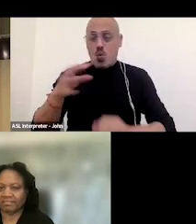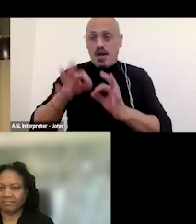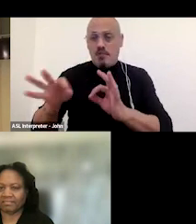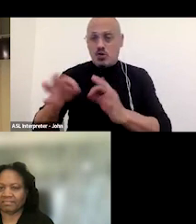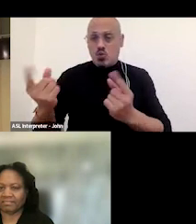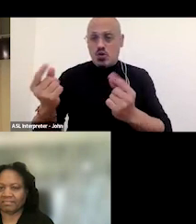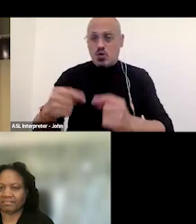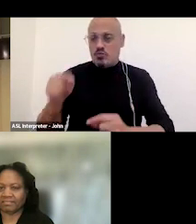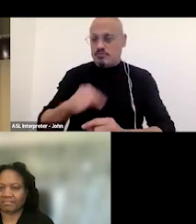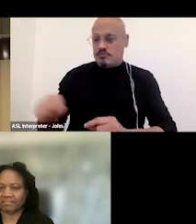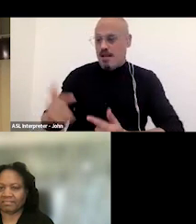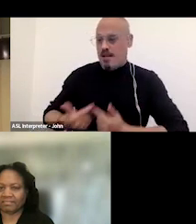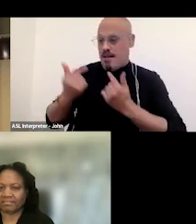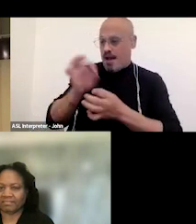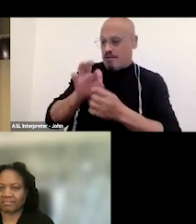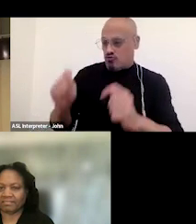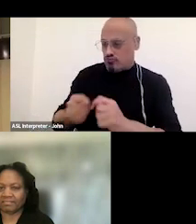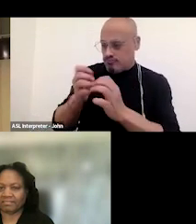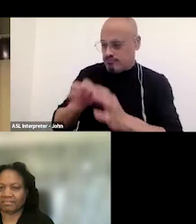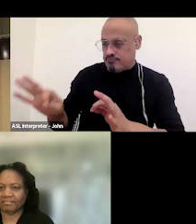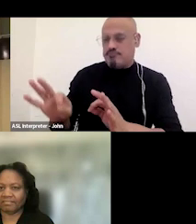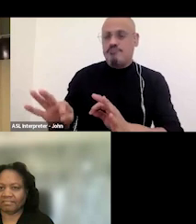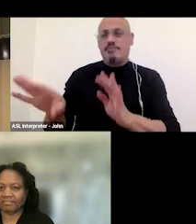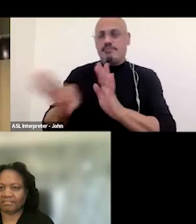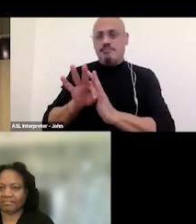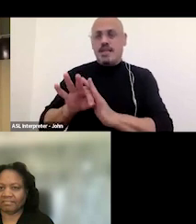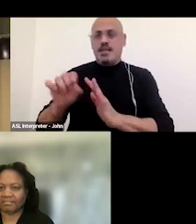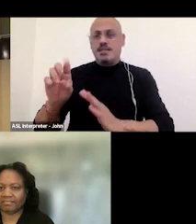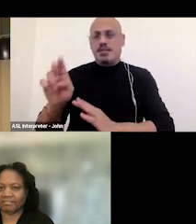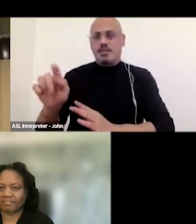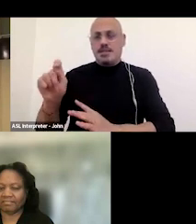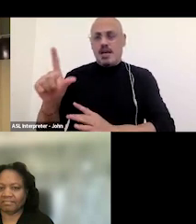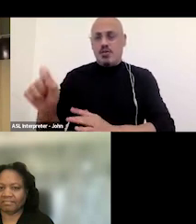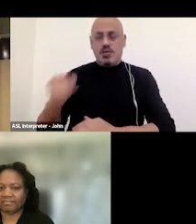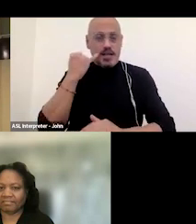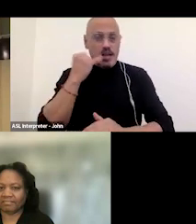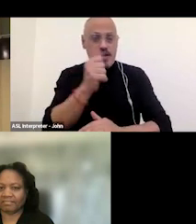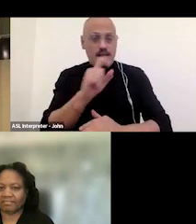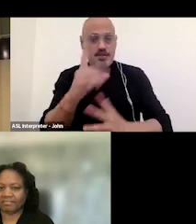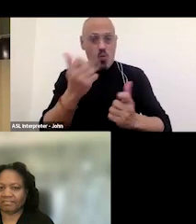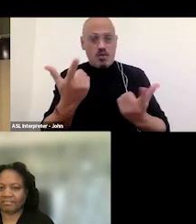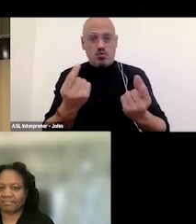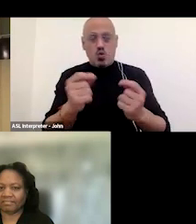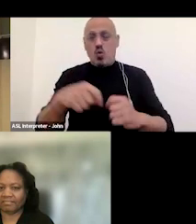click Live Transcript and select Subtitle. For ASL interpretation, you can pin the interpreter video